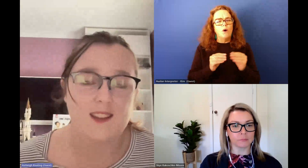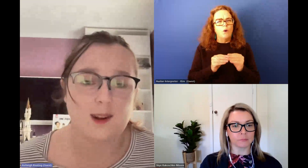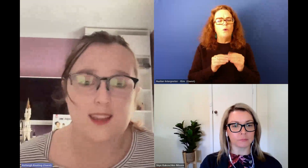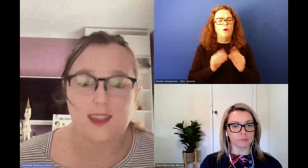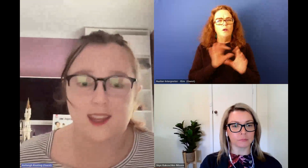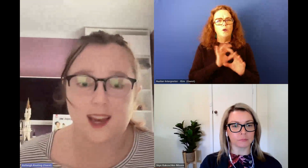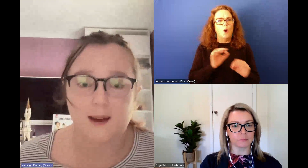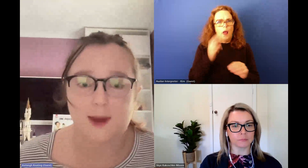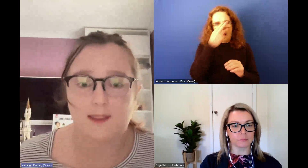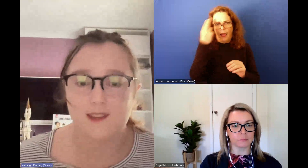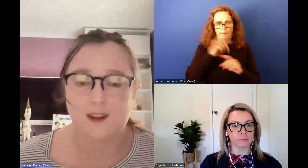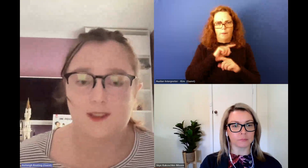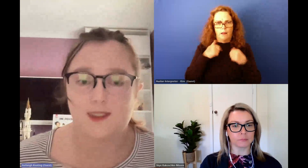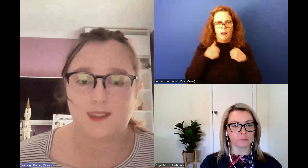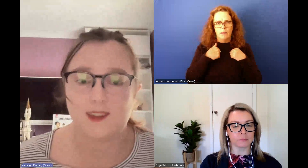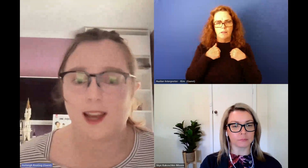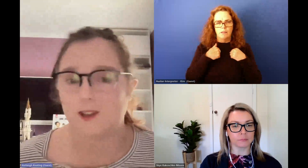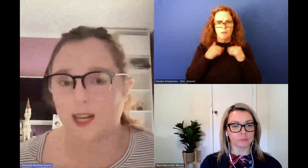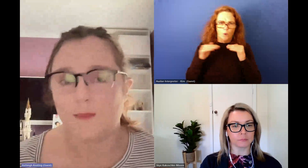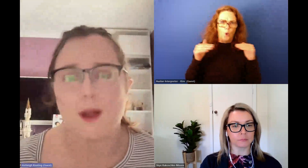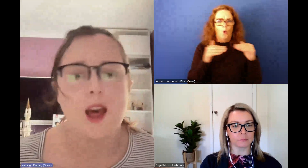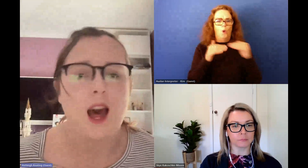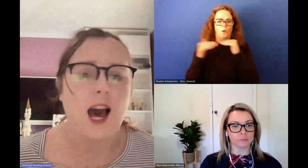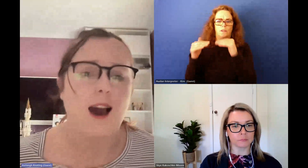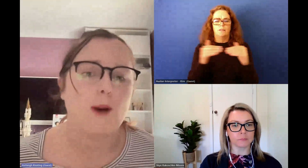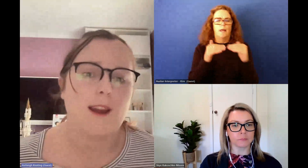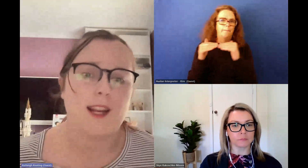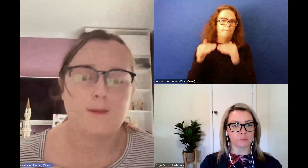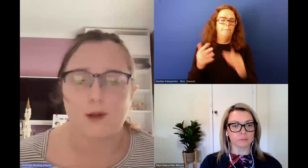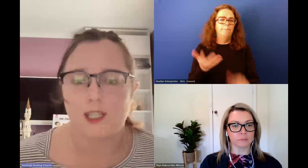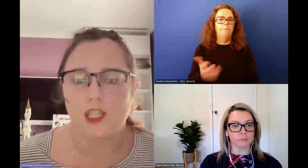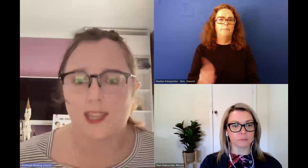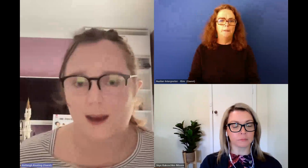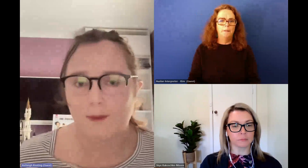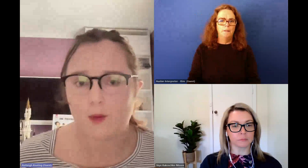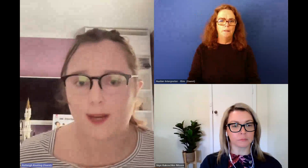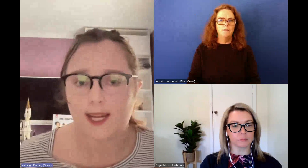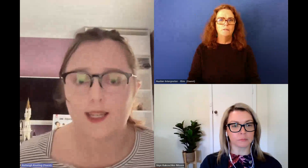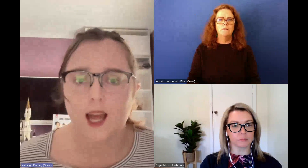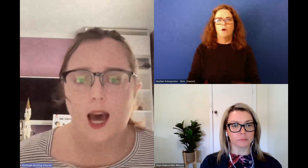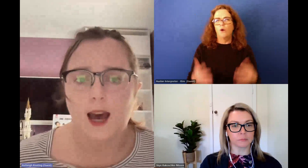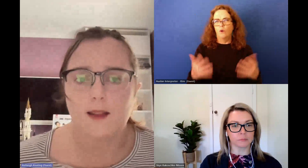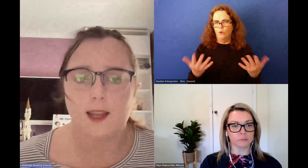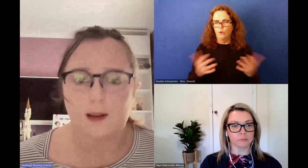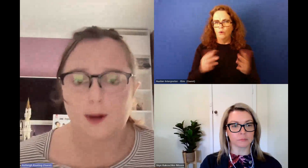and so I think having services like DREAM where it can bridge the gap between the young